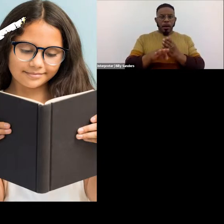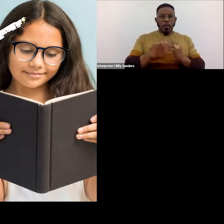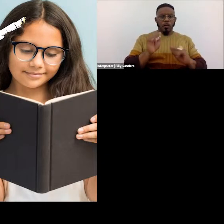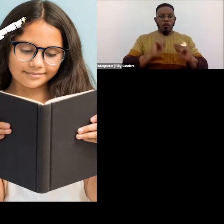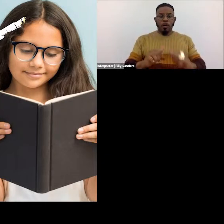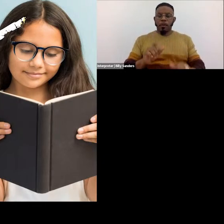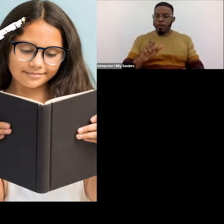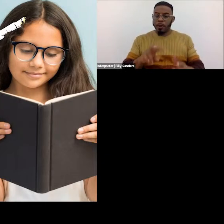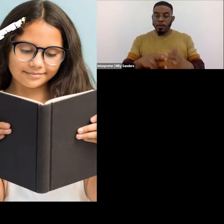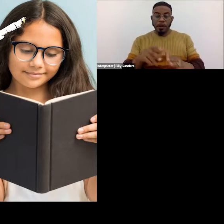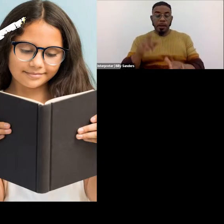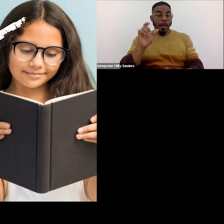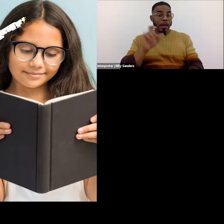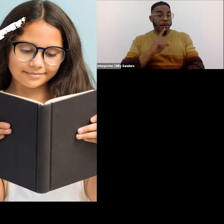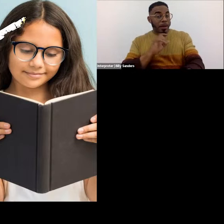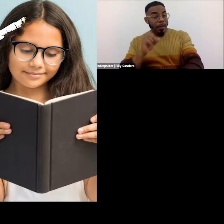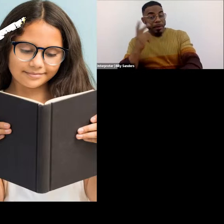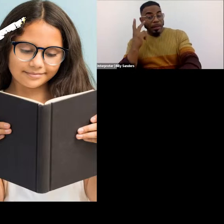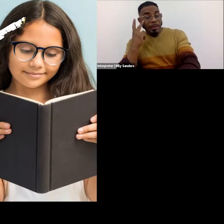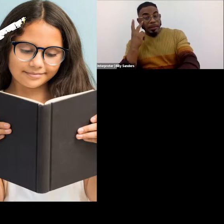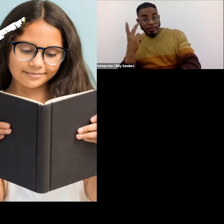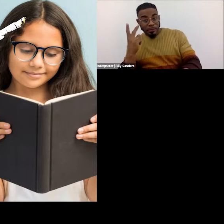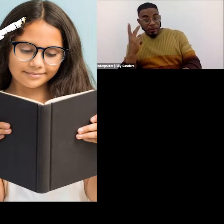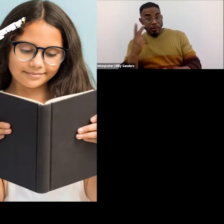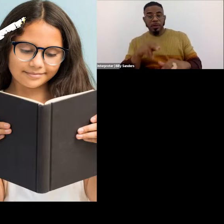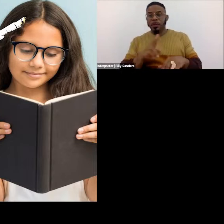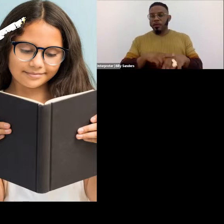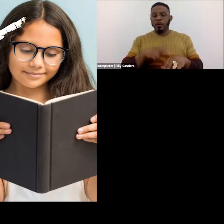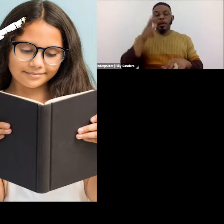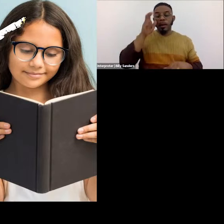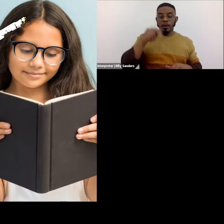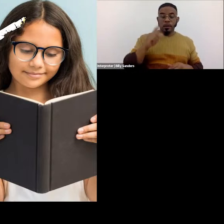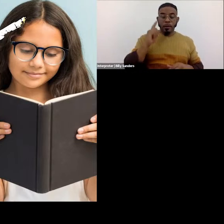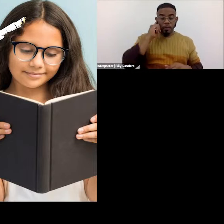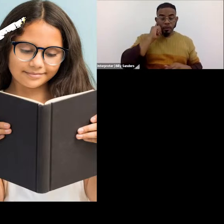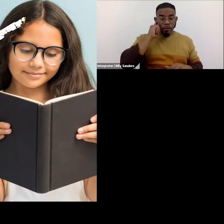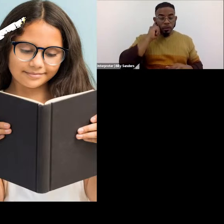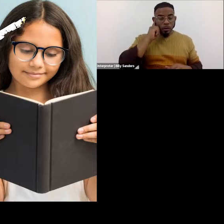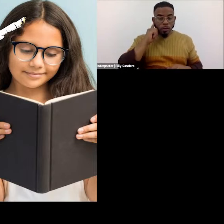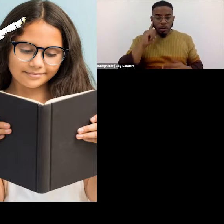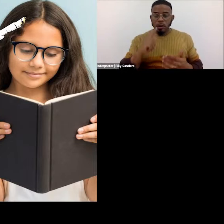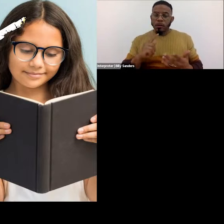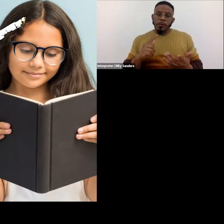That means they have to be able to see them and, of course, hear them. There is an exception obviously